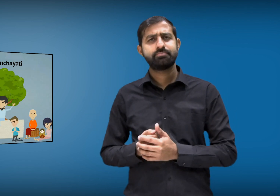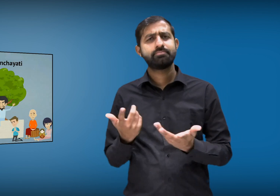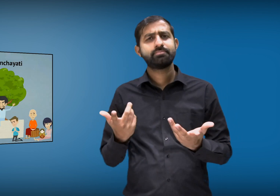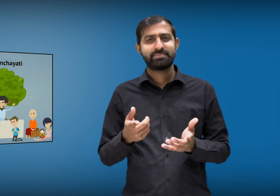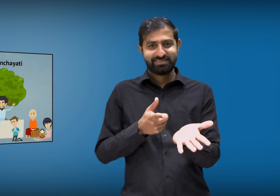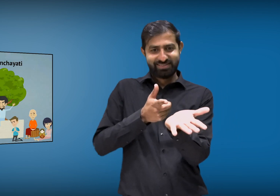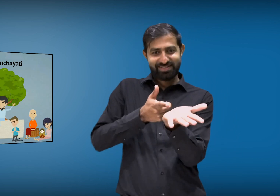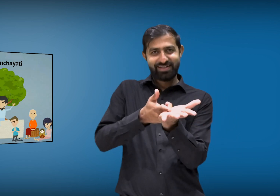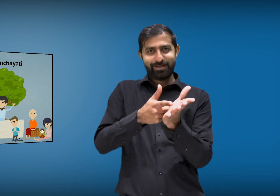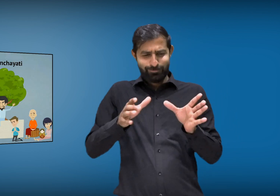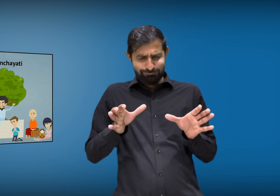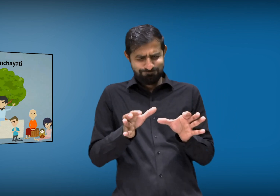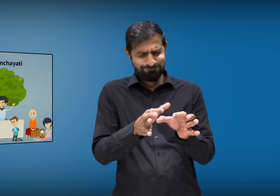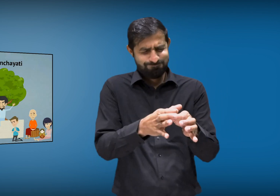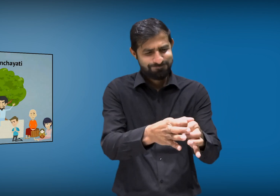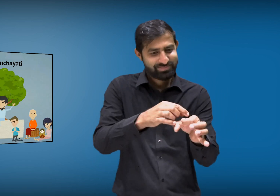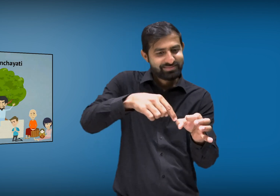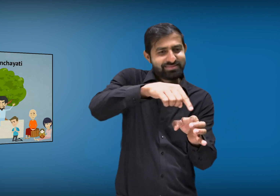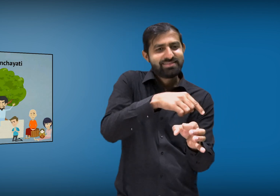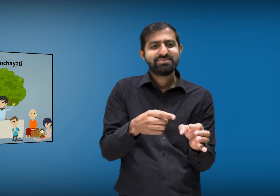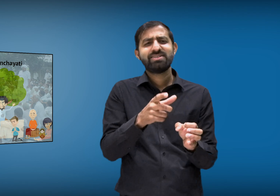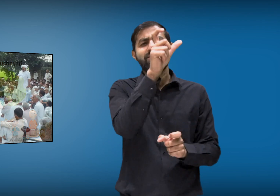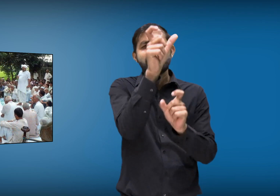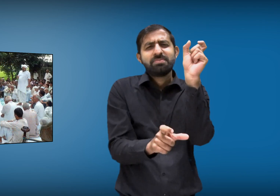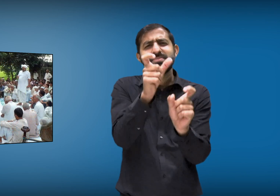Panchayat - in villages we